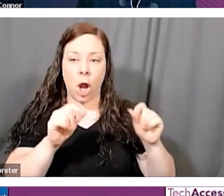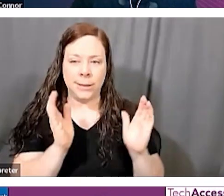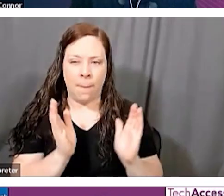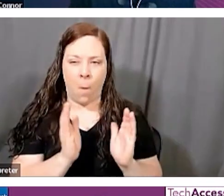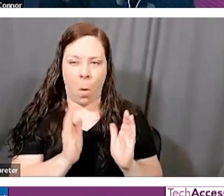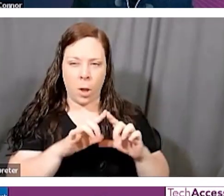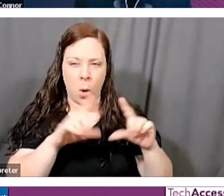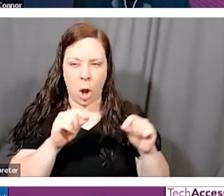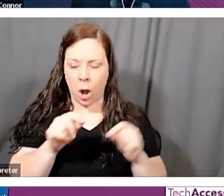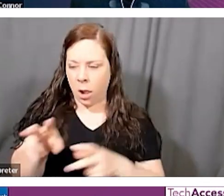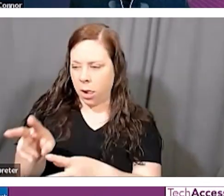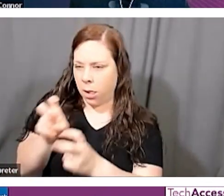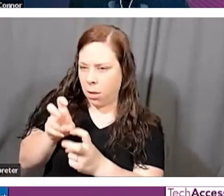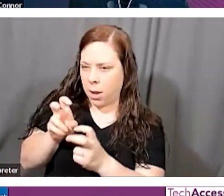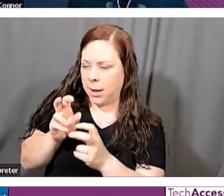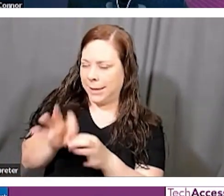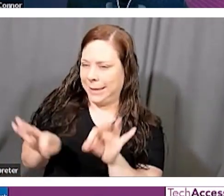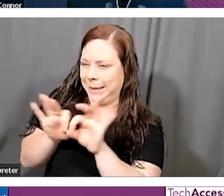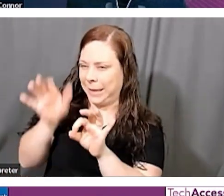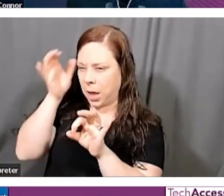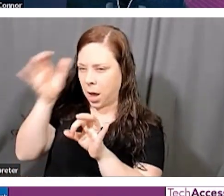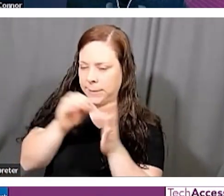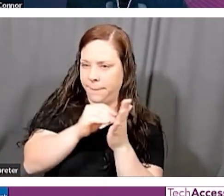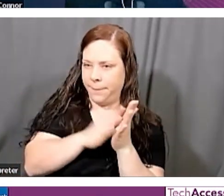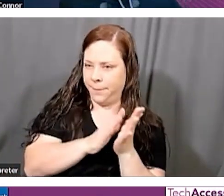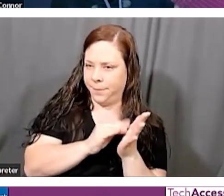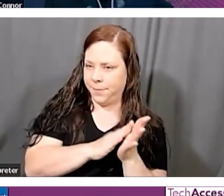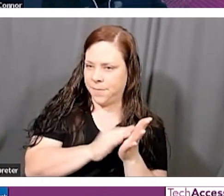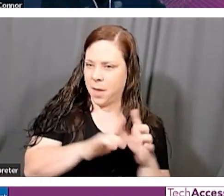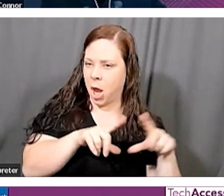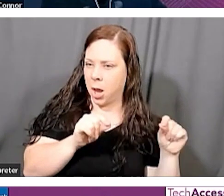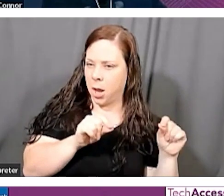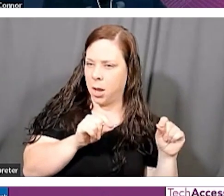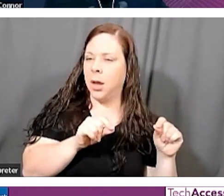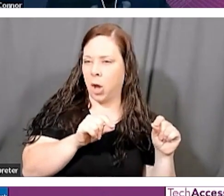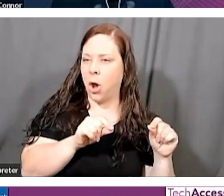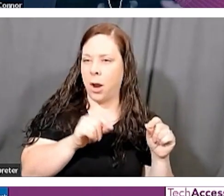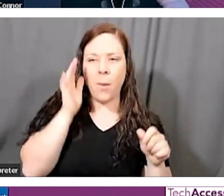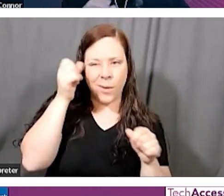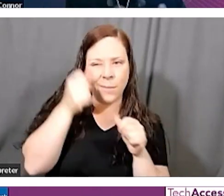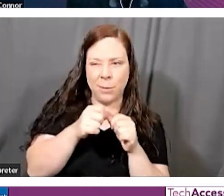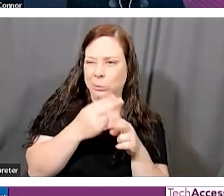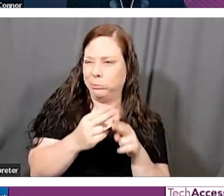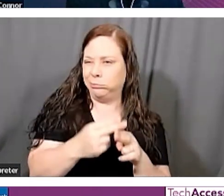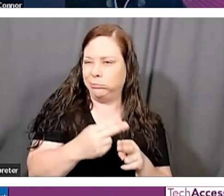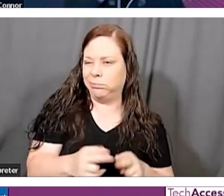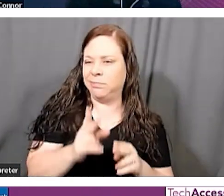for the next three months, what are the behaviors that I wanna be doing differently. And then when I come to the conference next year, I'm gonna get some new things.